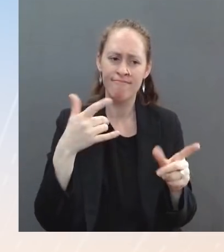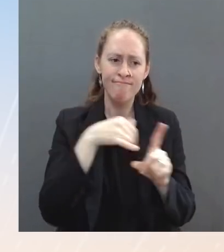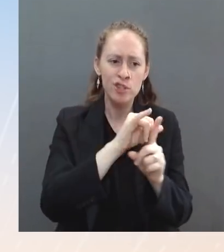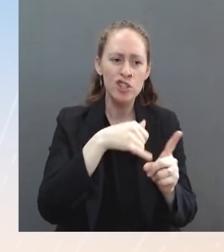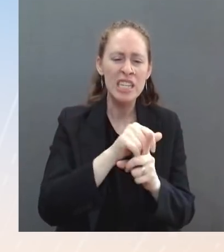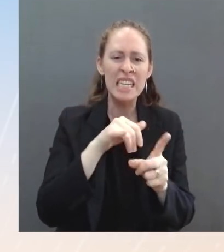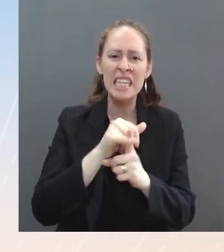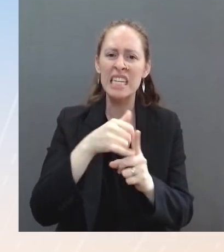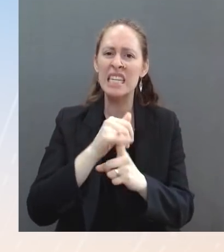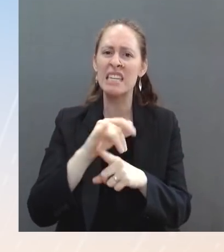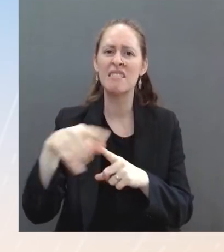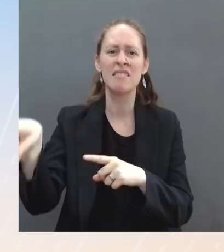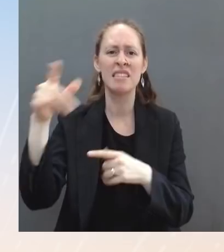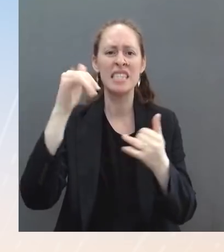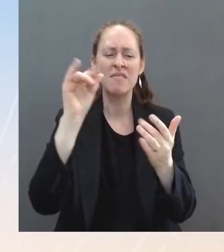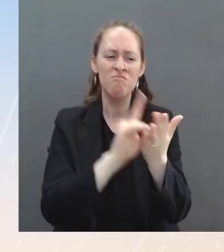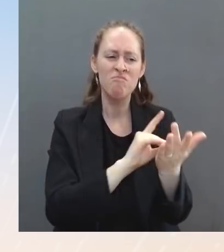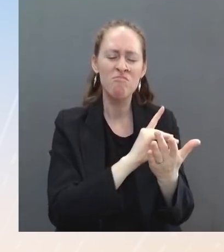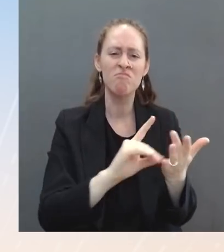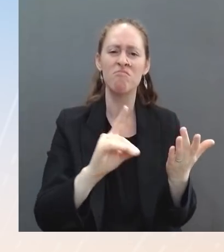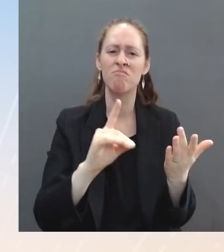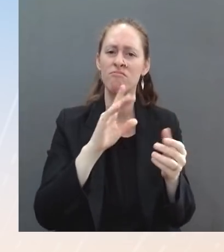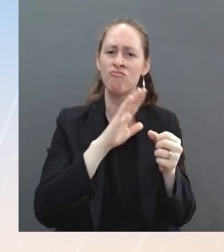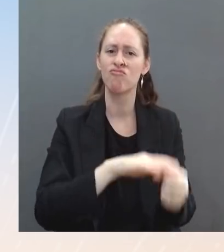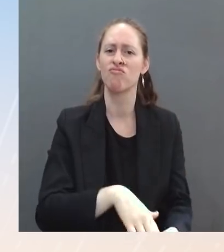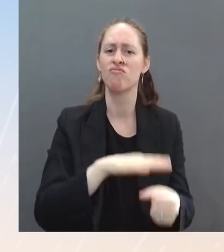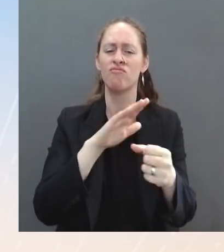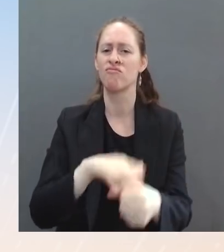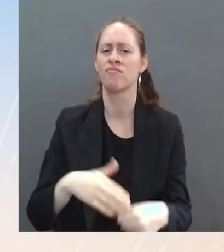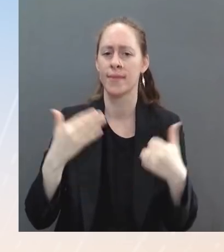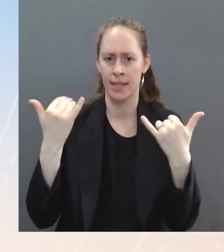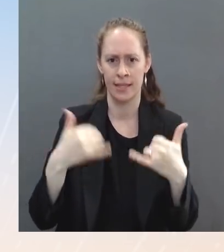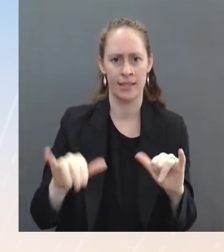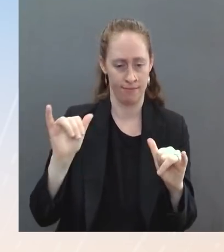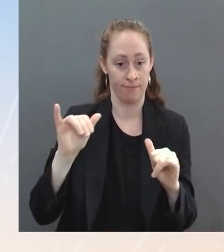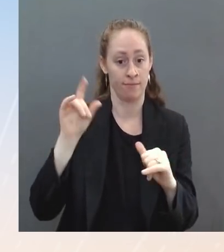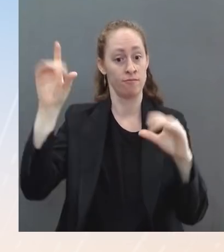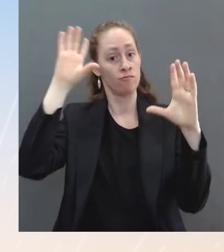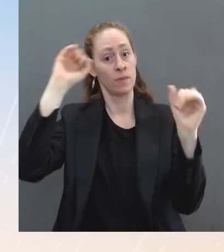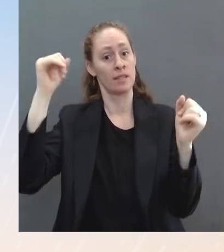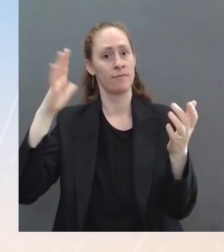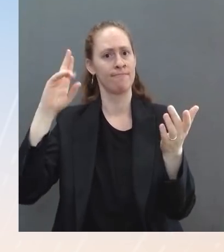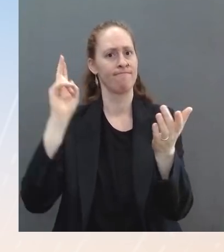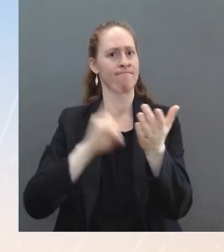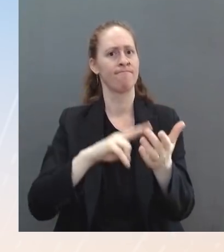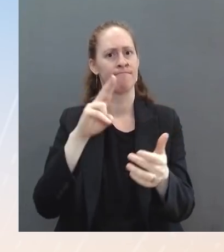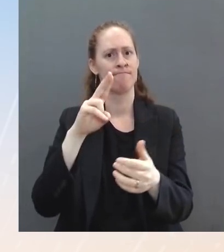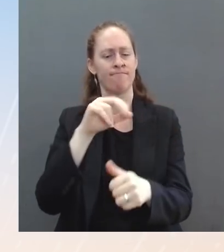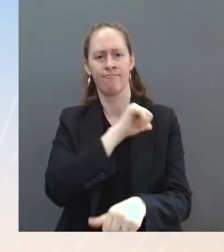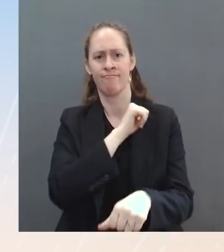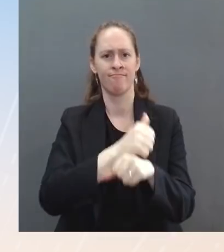one of the most comprehensive executive orders on LGBTQI+ rights in history, shortly after taking office.